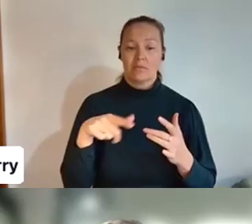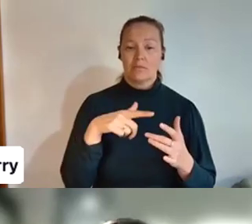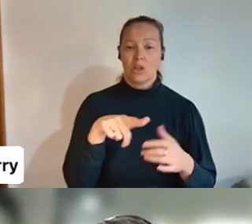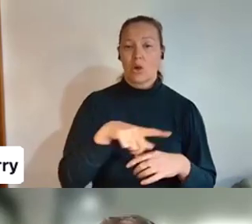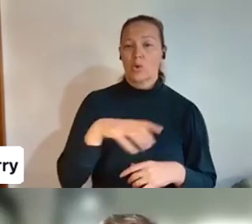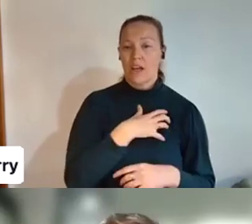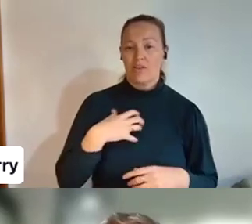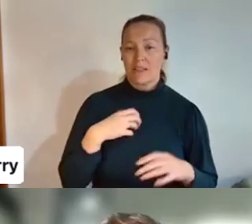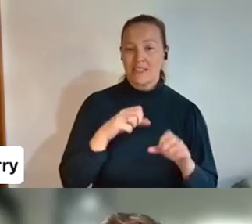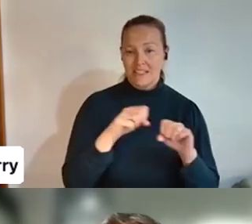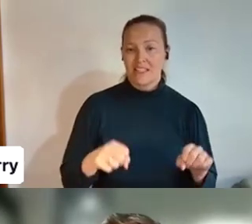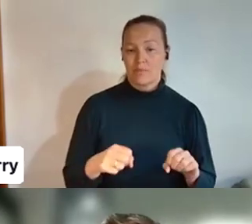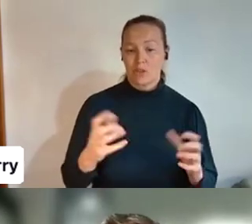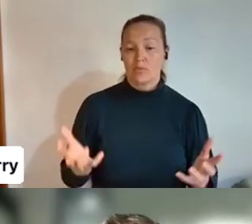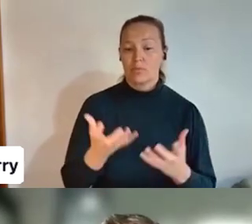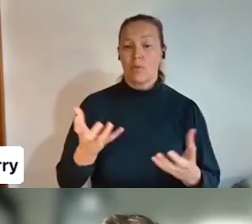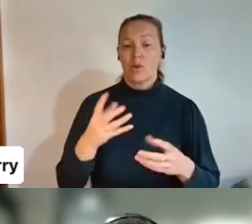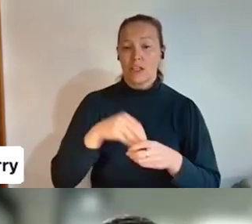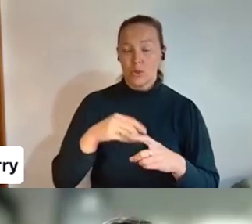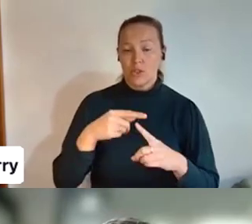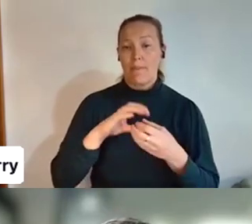belonging, and we've heard them mentioned and some of their limitations, but these